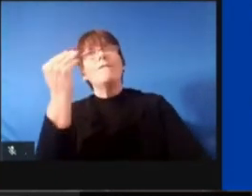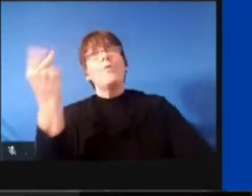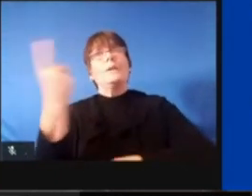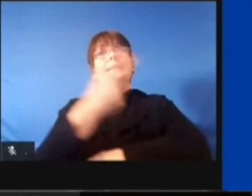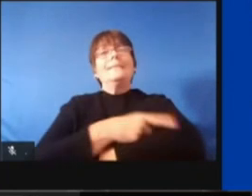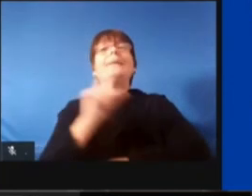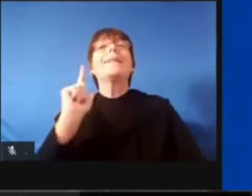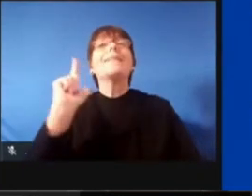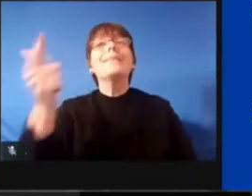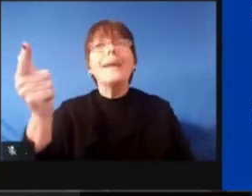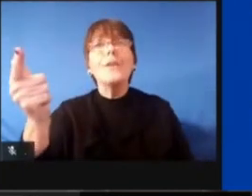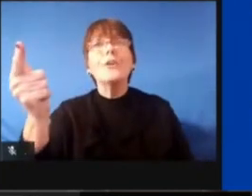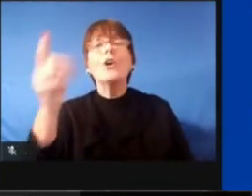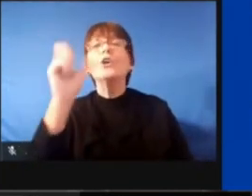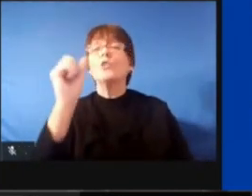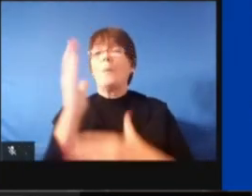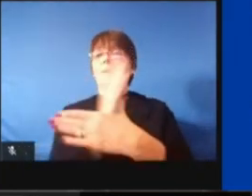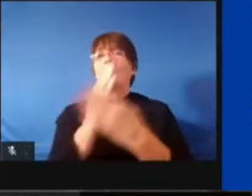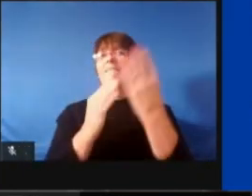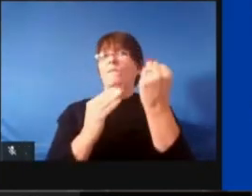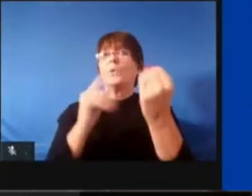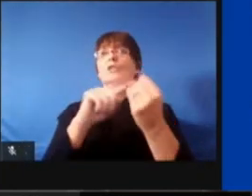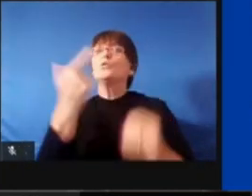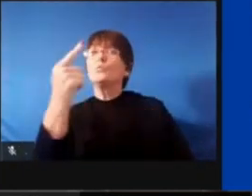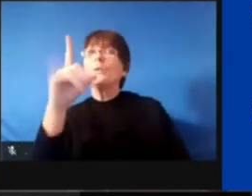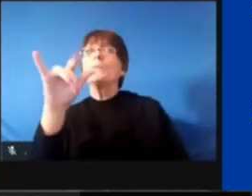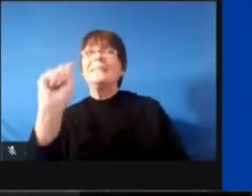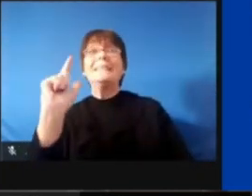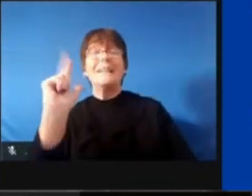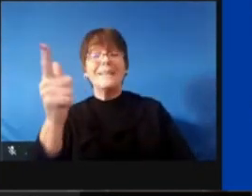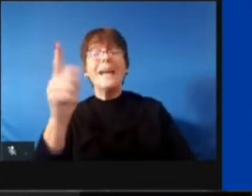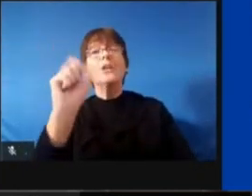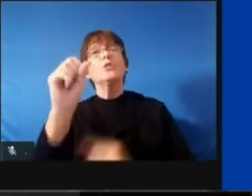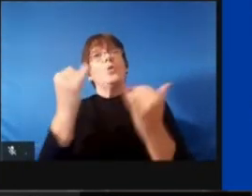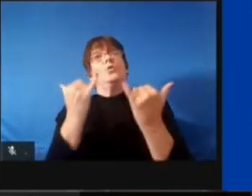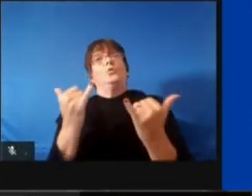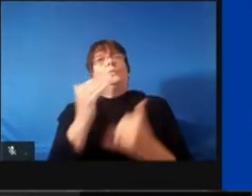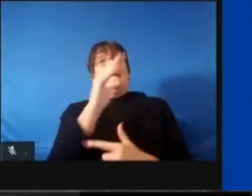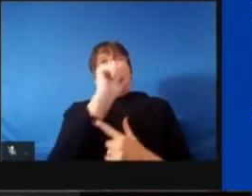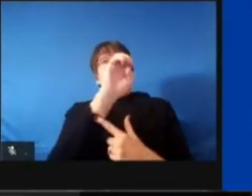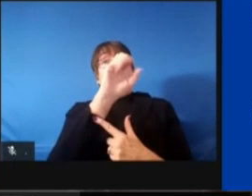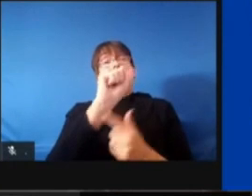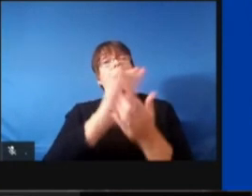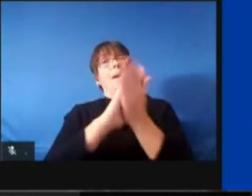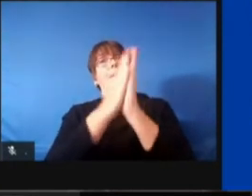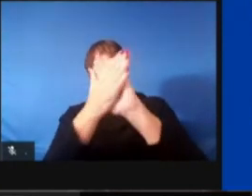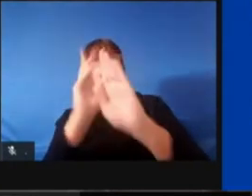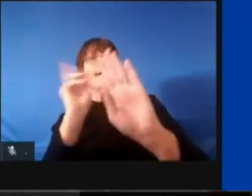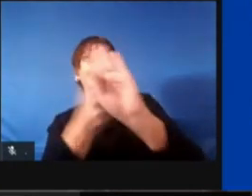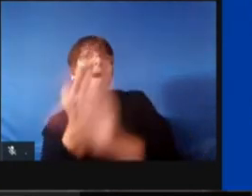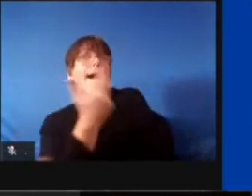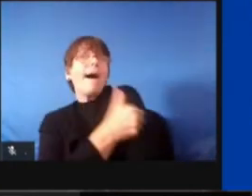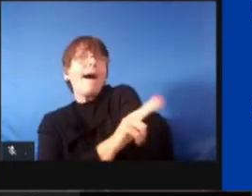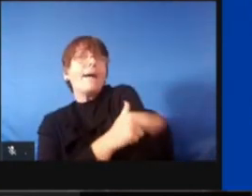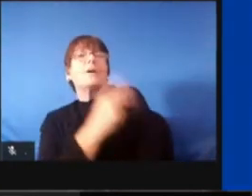CASES, APPROXIMATELY 12% OF THE CASES, END UP BEING HOSPITALIZED 14 DAYS LATER.